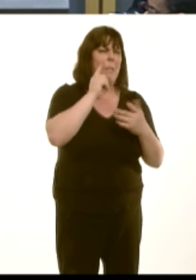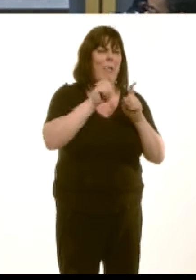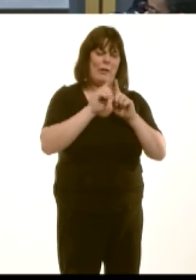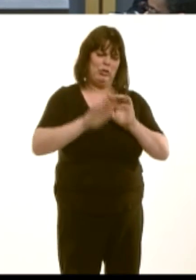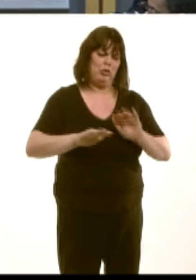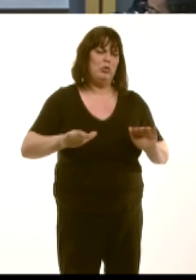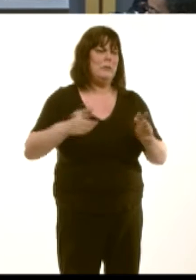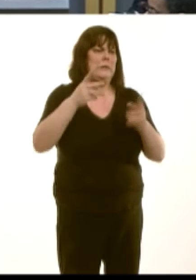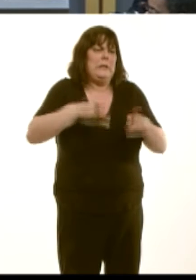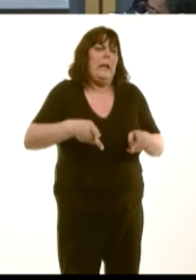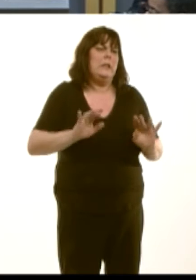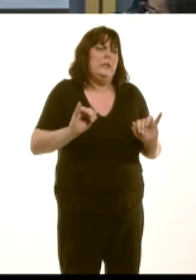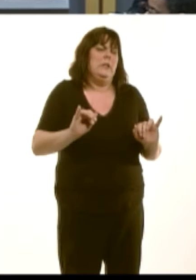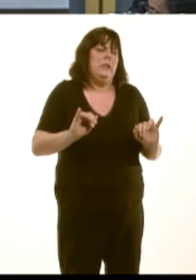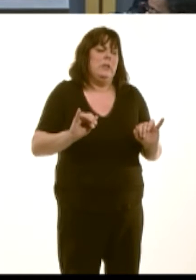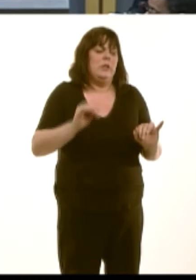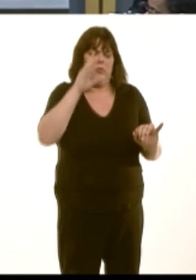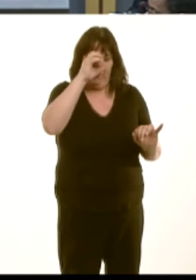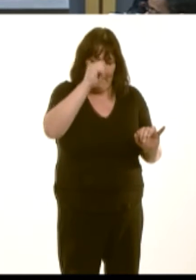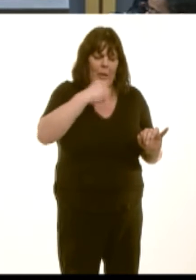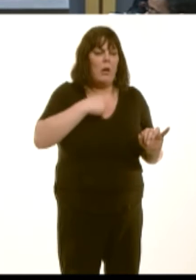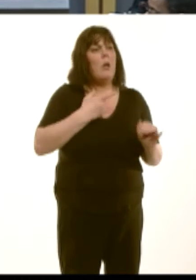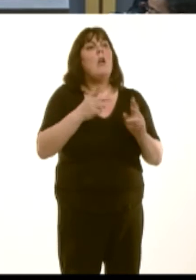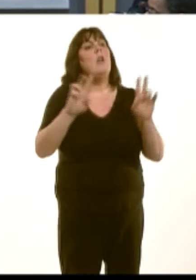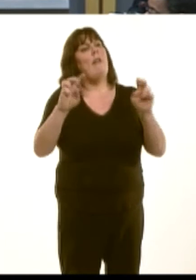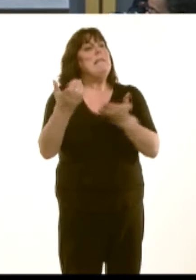If safe standing is going to be trialledóand I donít actually believe you can have safe